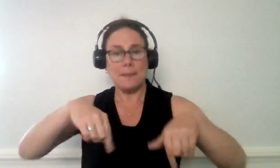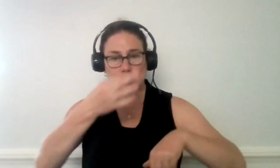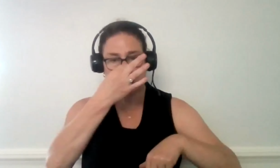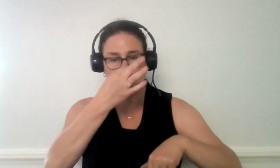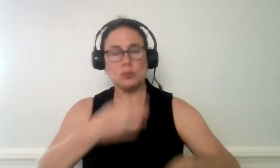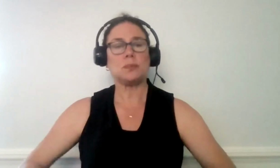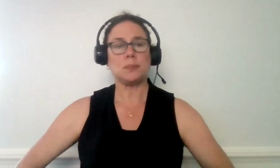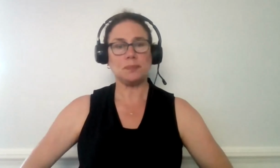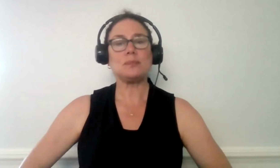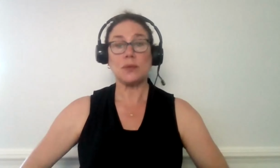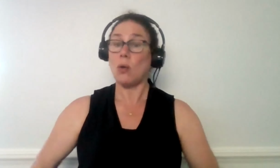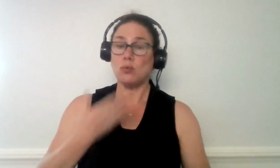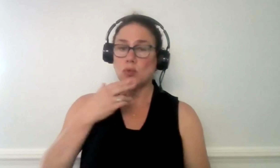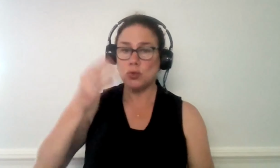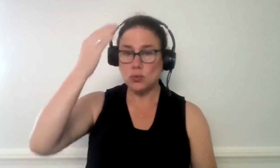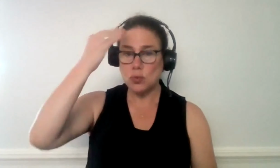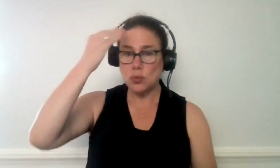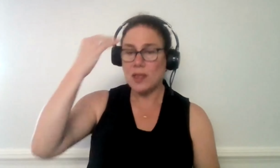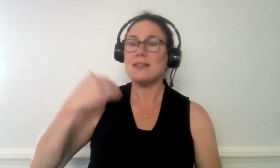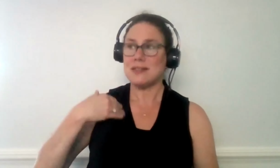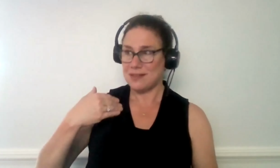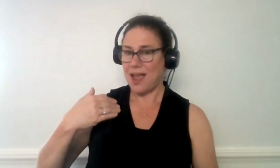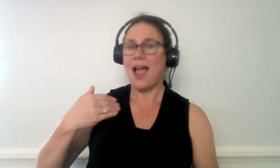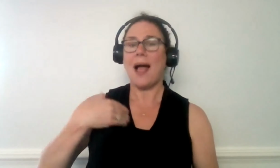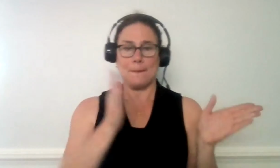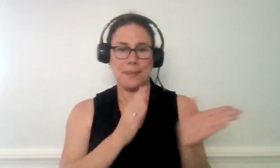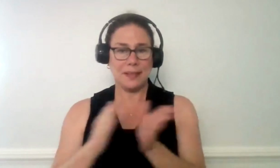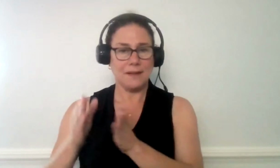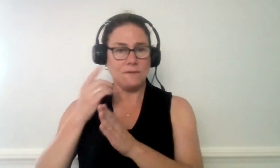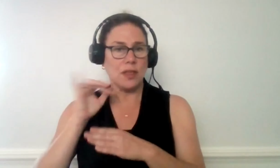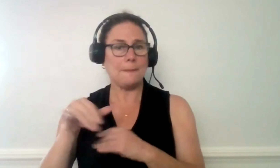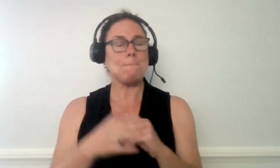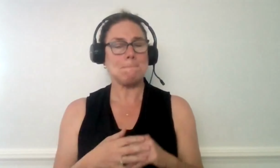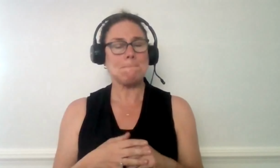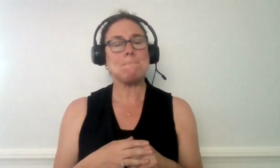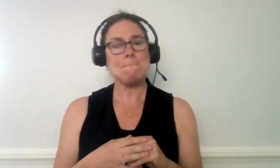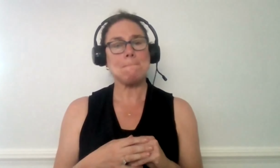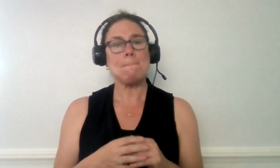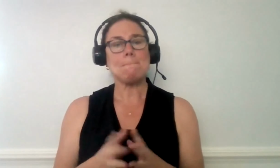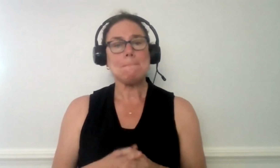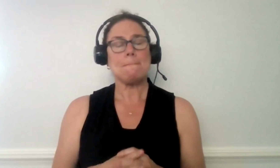Good to know that they have a roadmap for some of those.